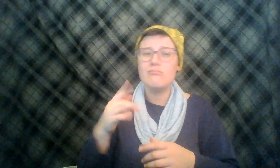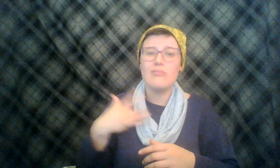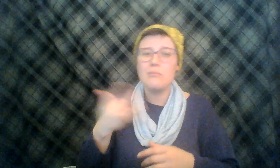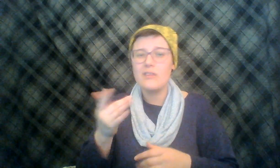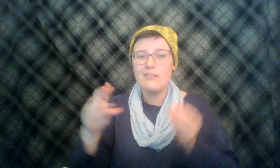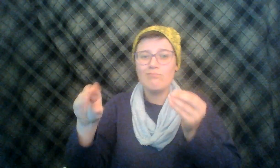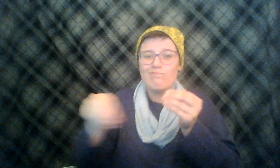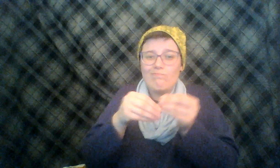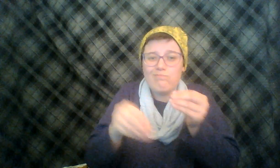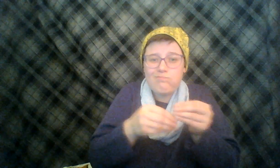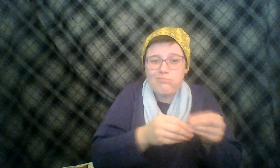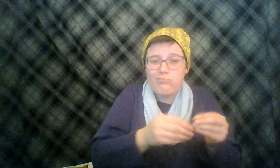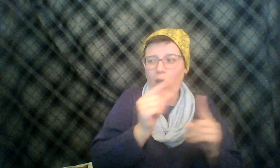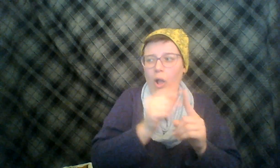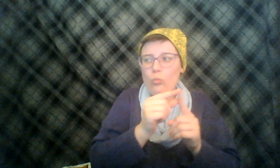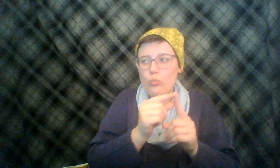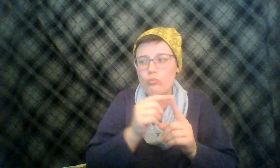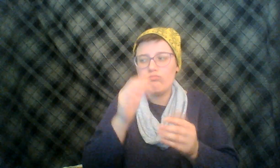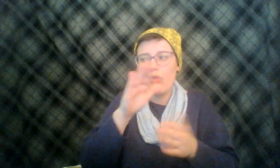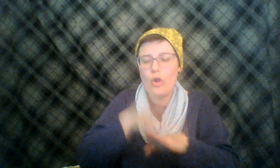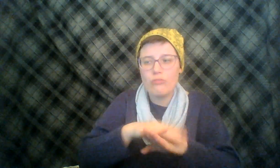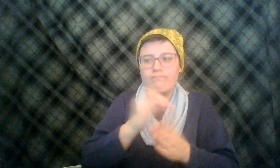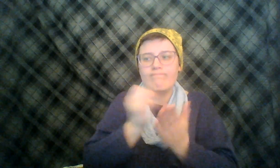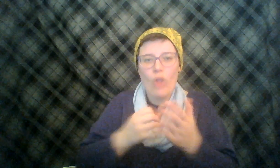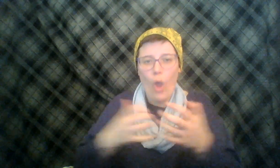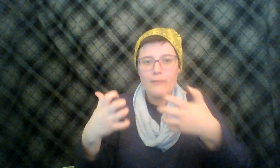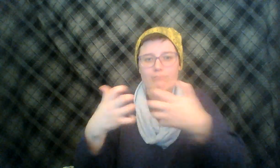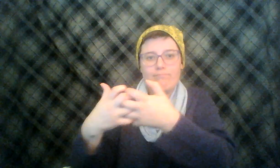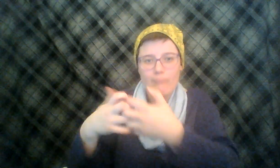and tend to couple their images with slogans and phrases